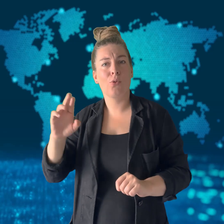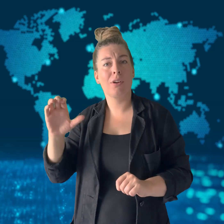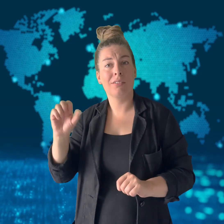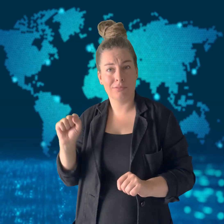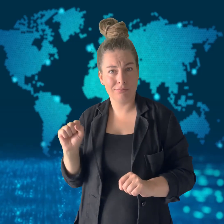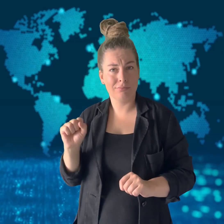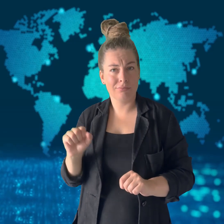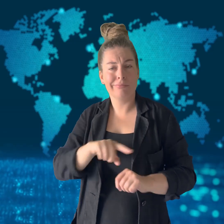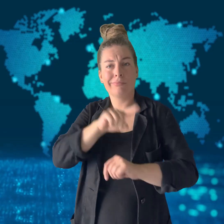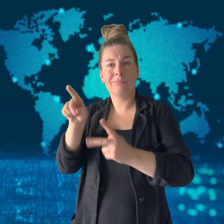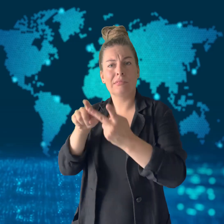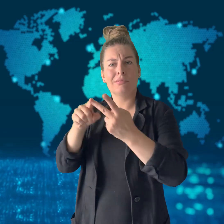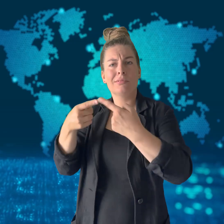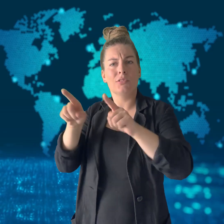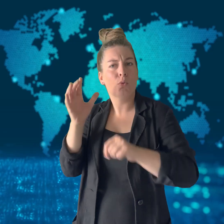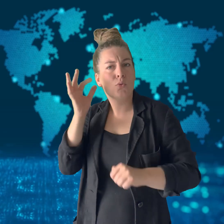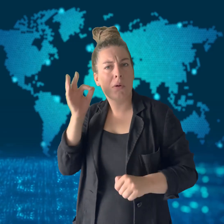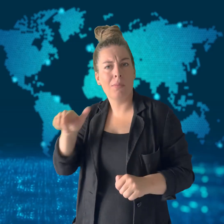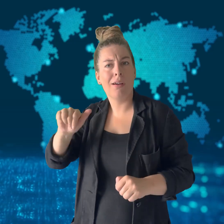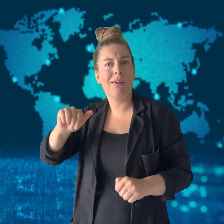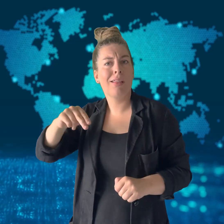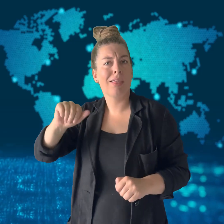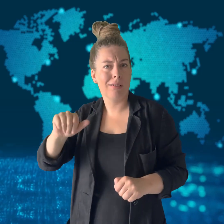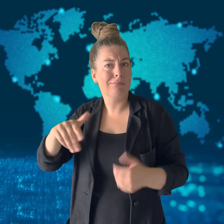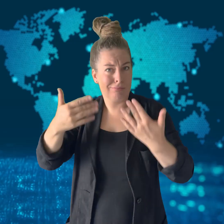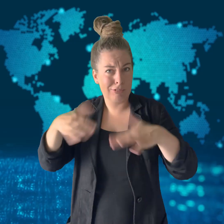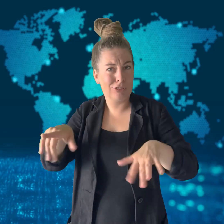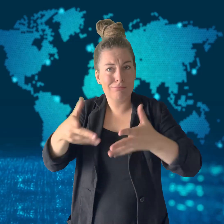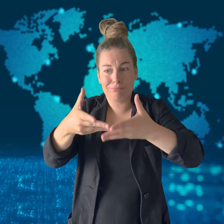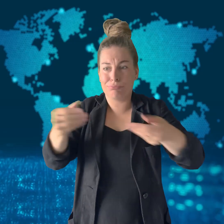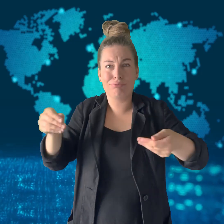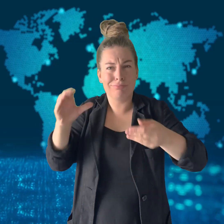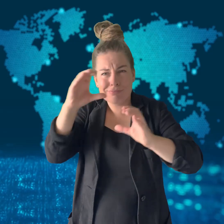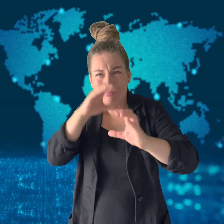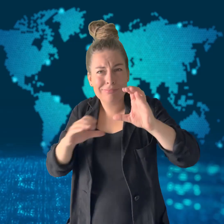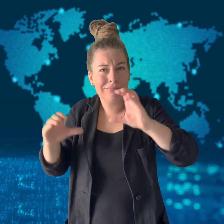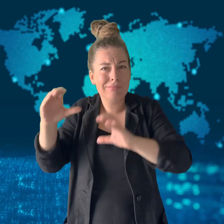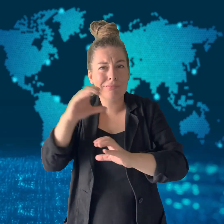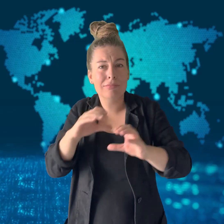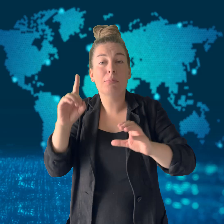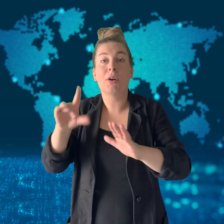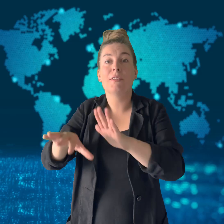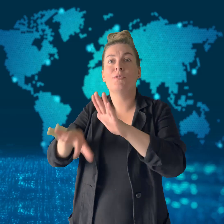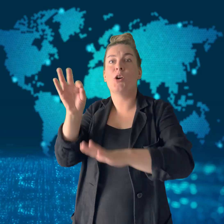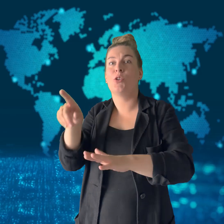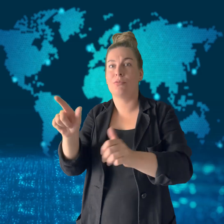Another woman, Ana, was not one of the missing women,